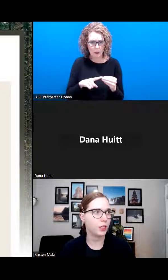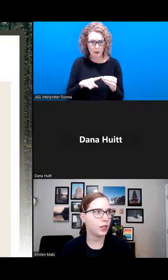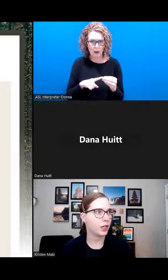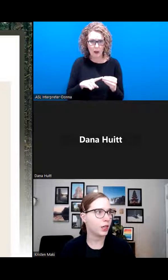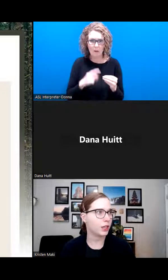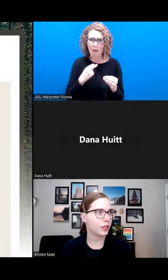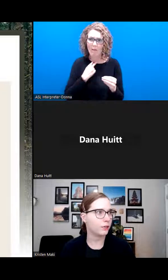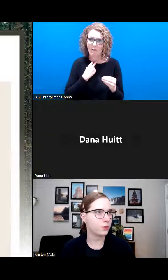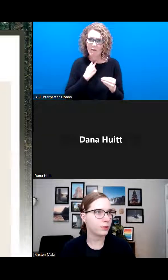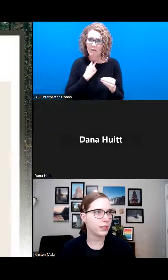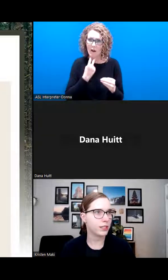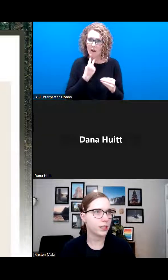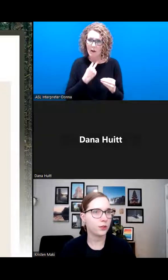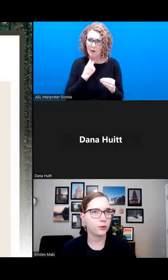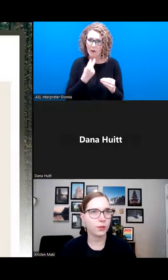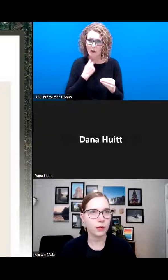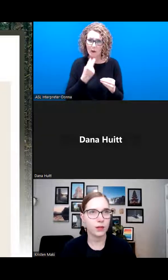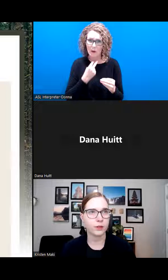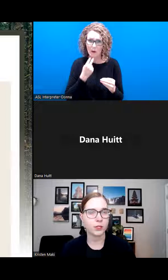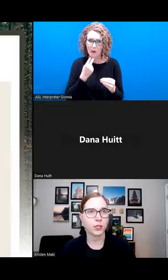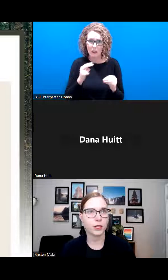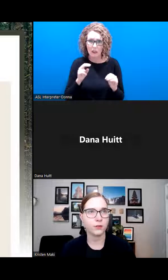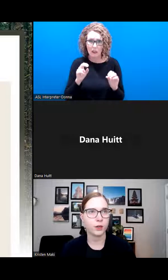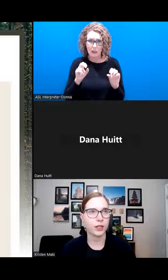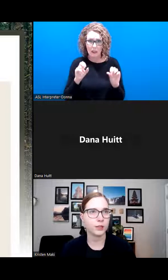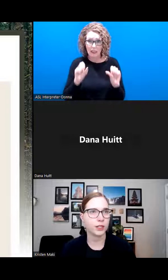. >> Kristen Maki: All right. Great. Thank you. So we're going to go ahead